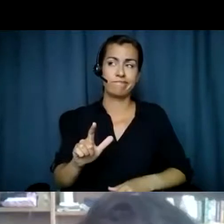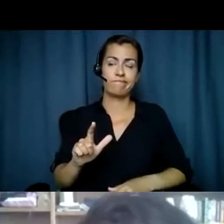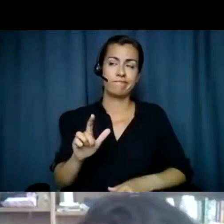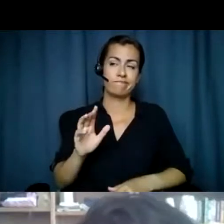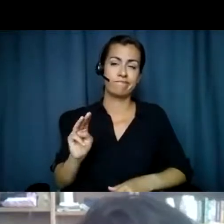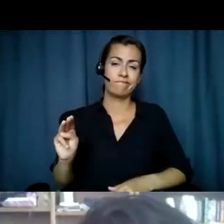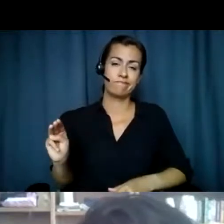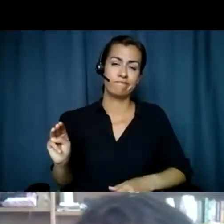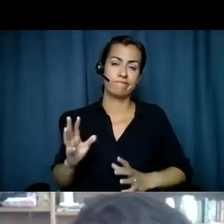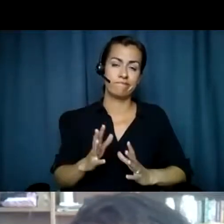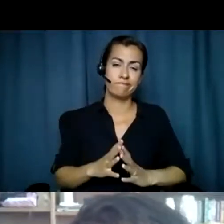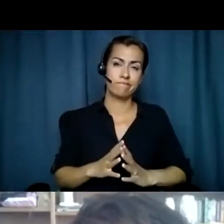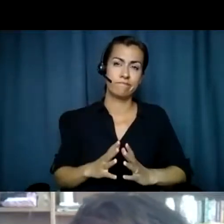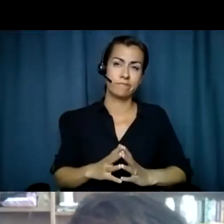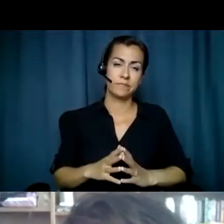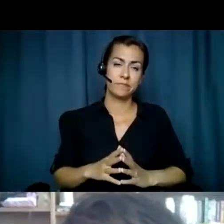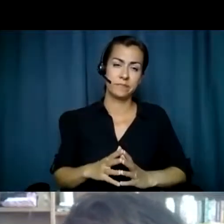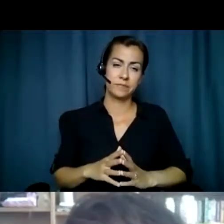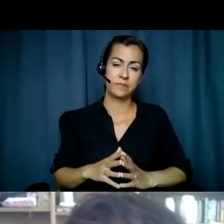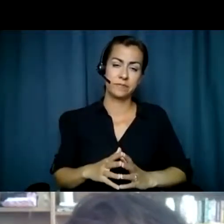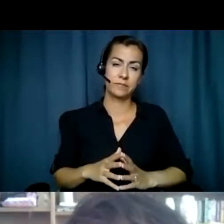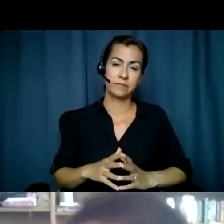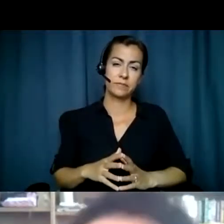are an American citizen and you should have a